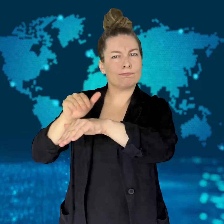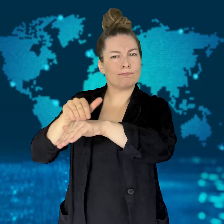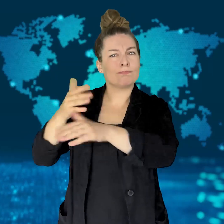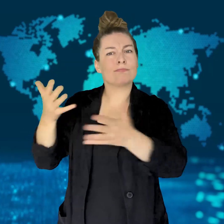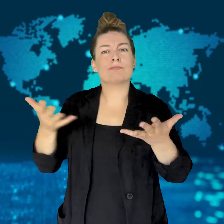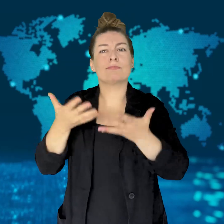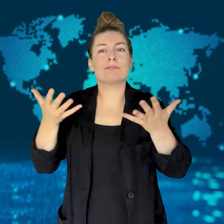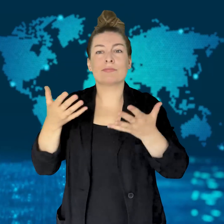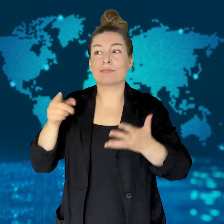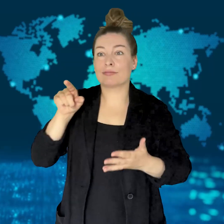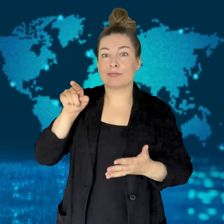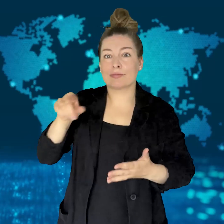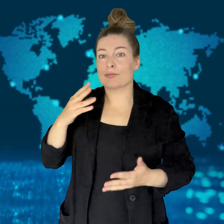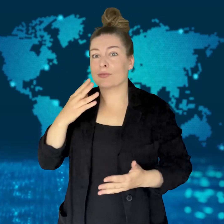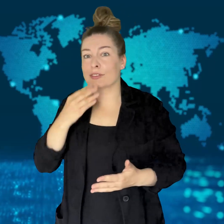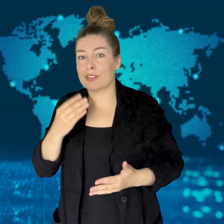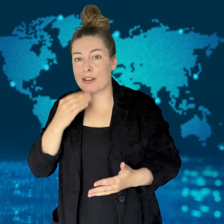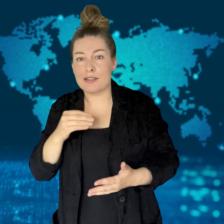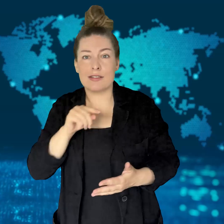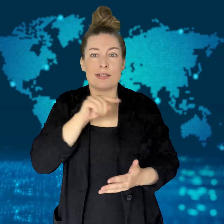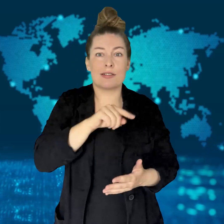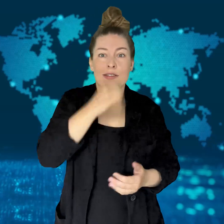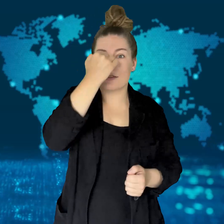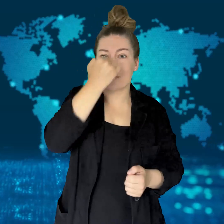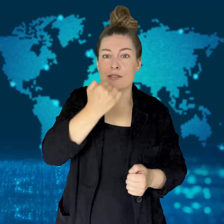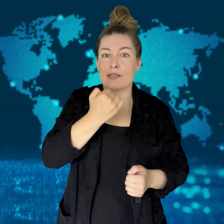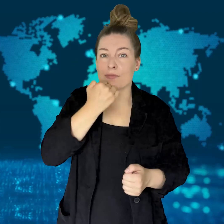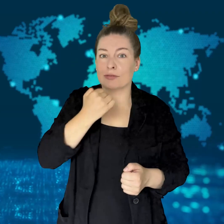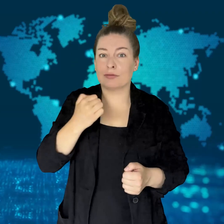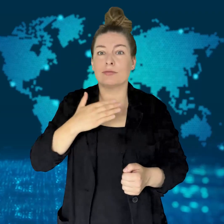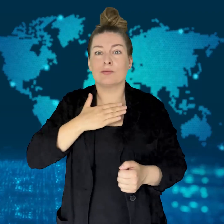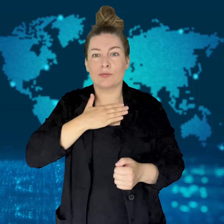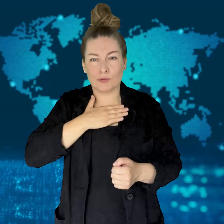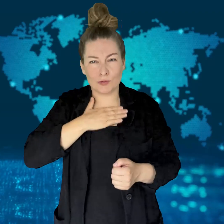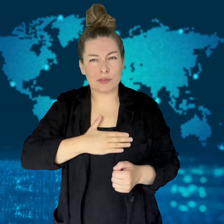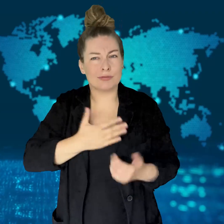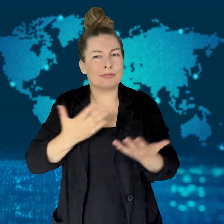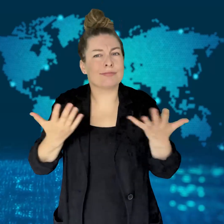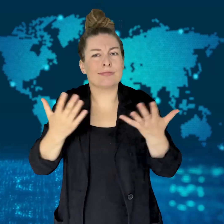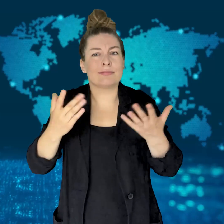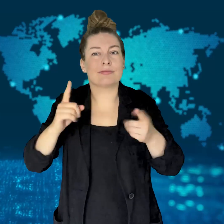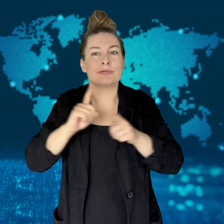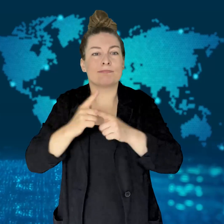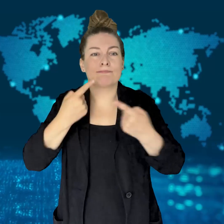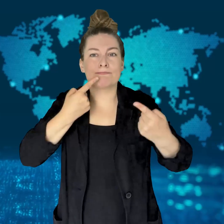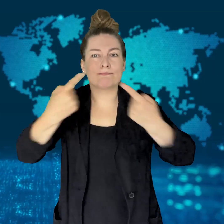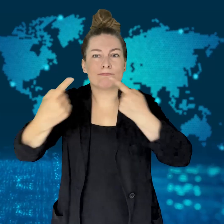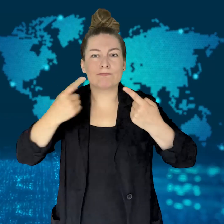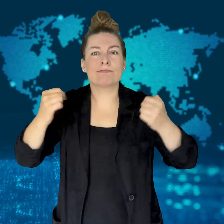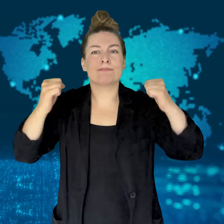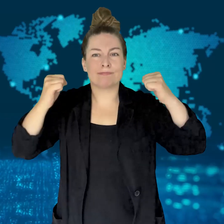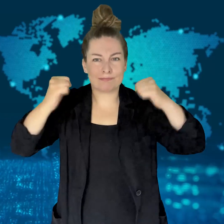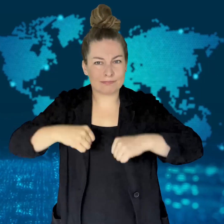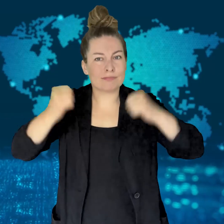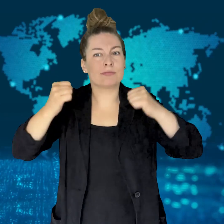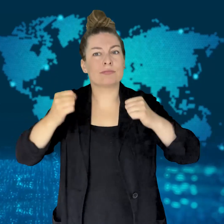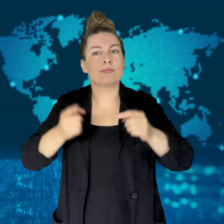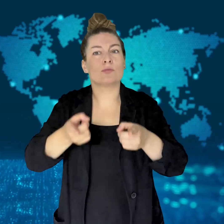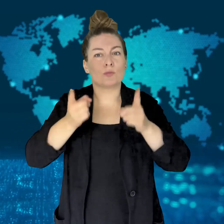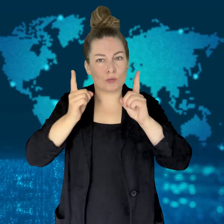Hamas insists that any agreement to release the remaining hostages should